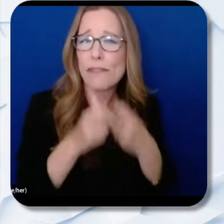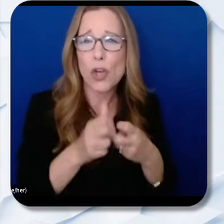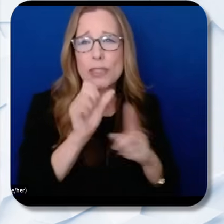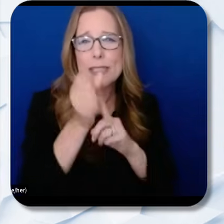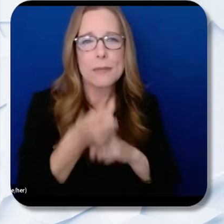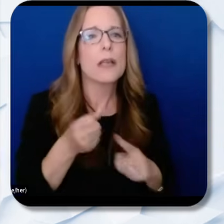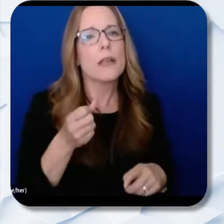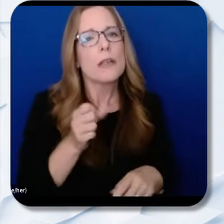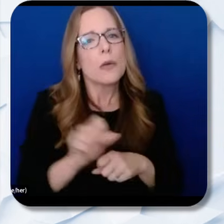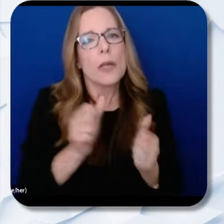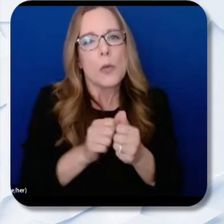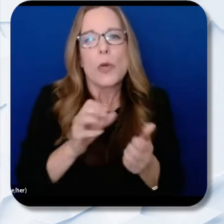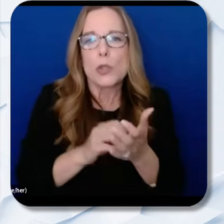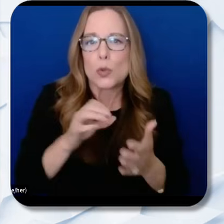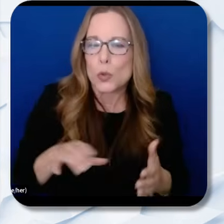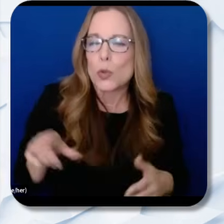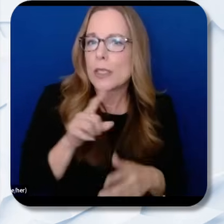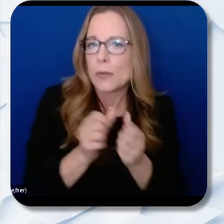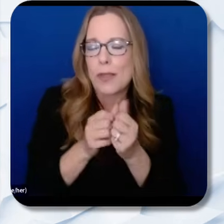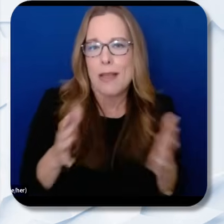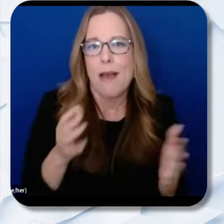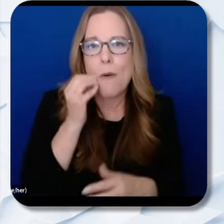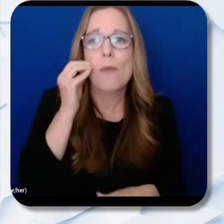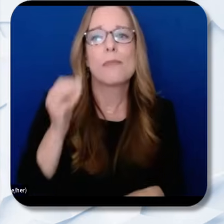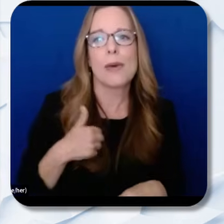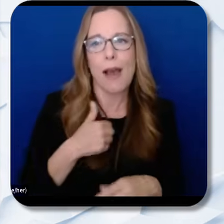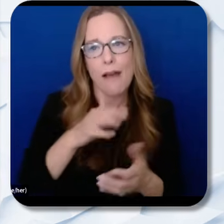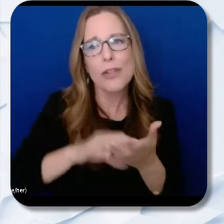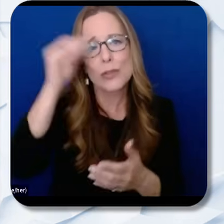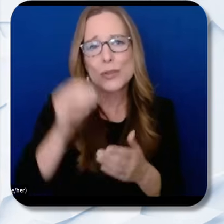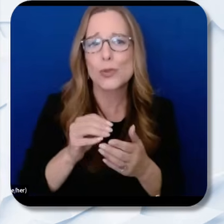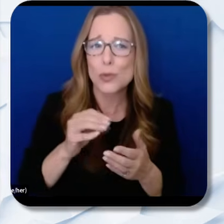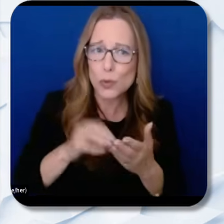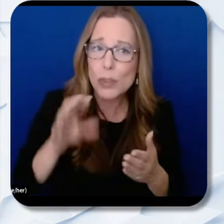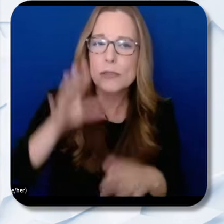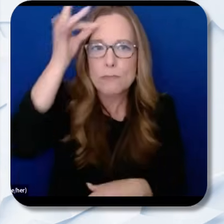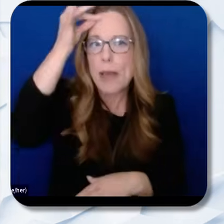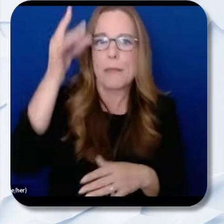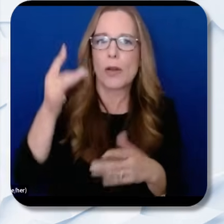As we continue today's conversation, I hope we focus on strengthening early identification,